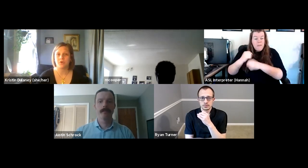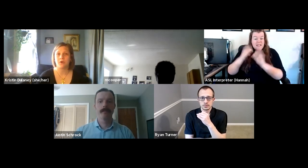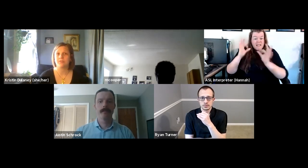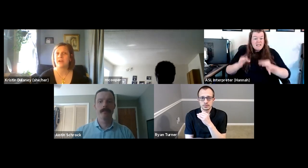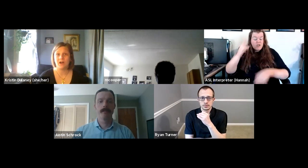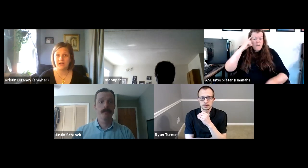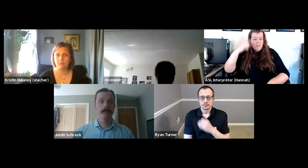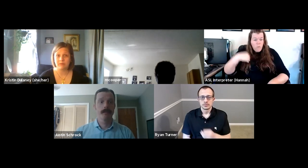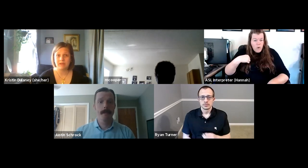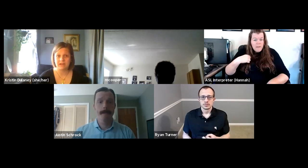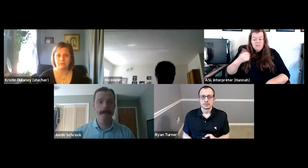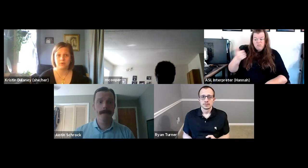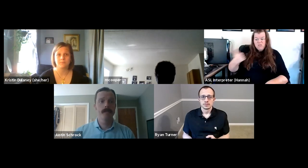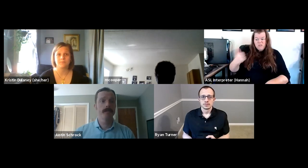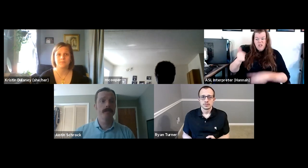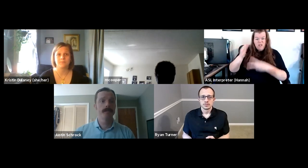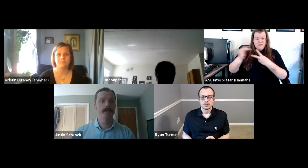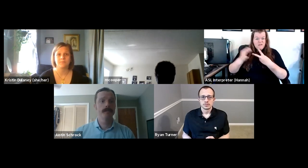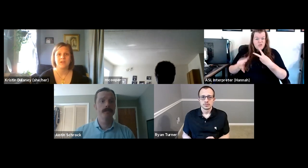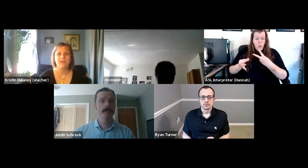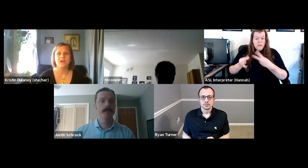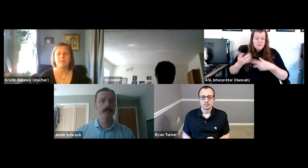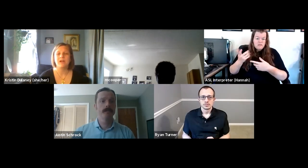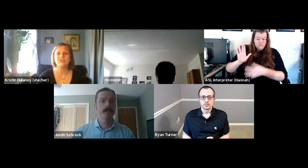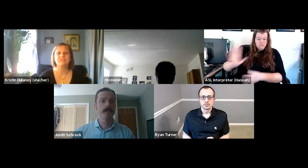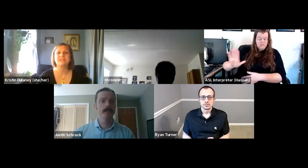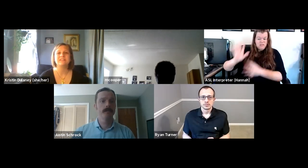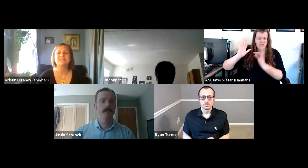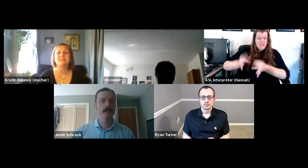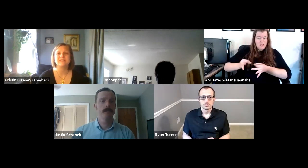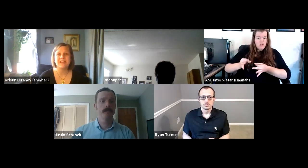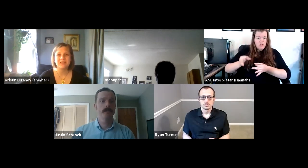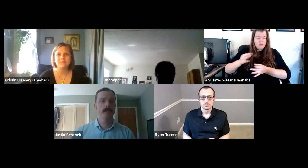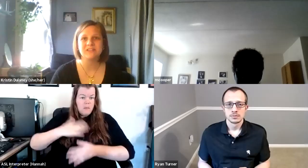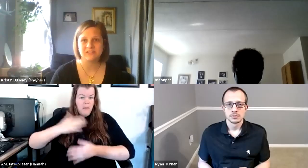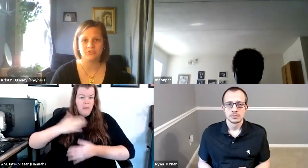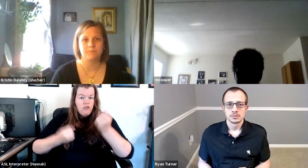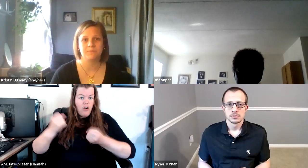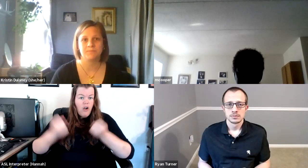car that I would be paying for. Imagine if he didn't even take me to the dealership.